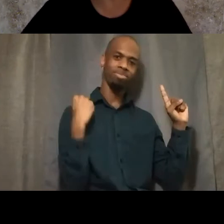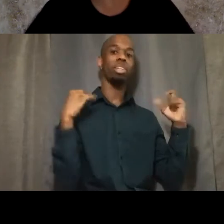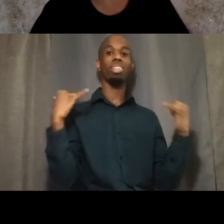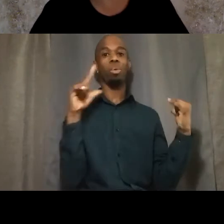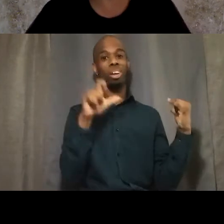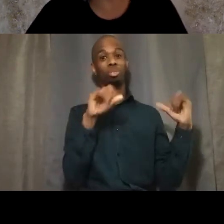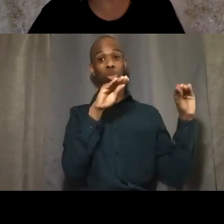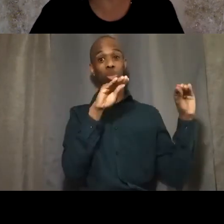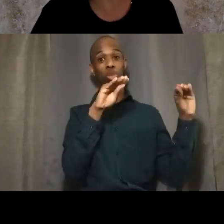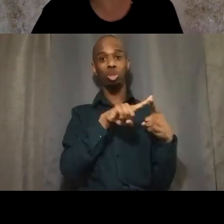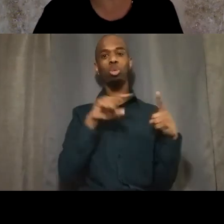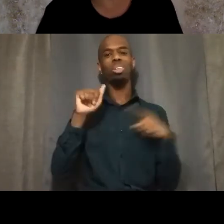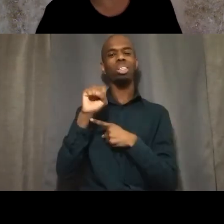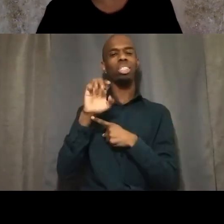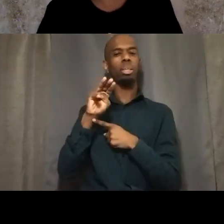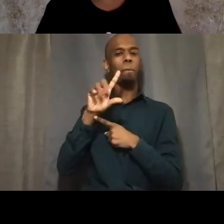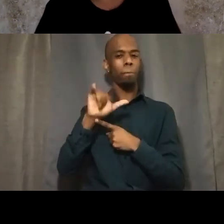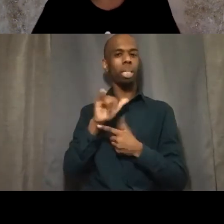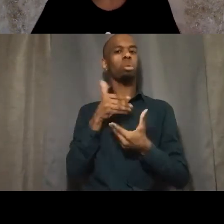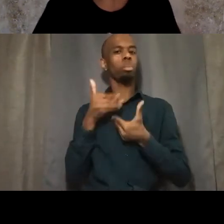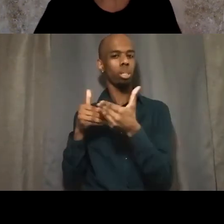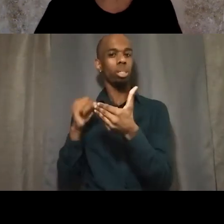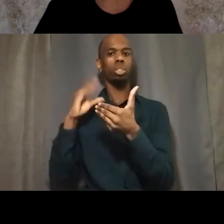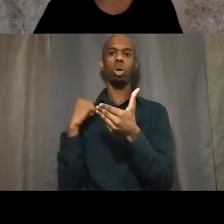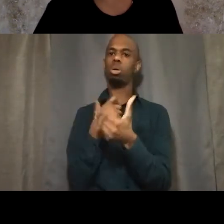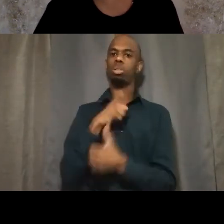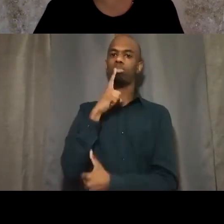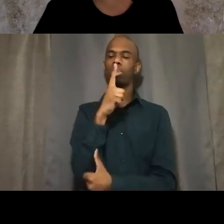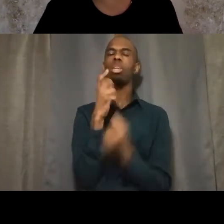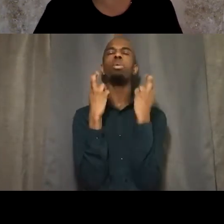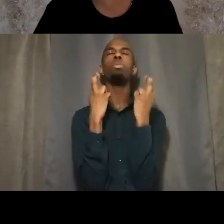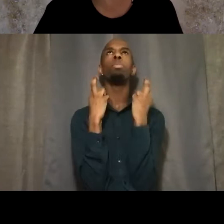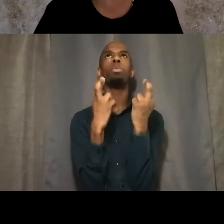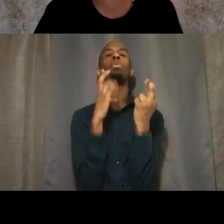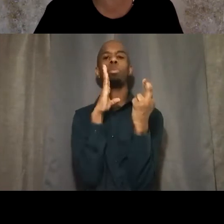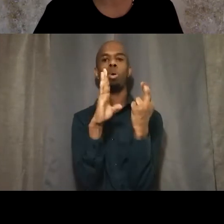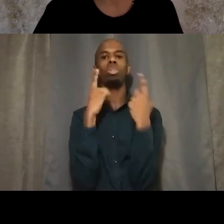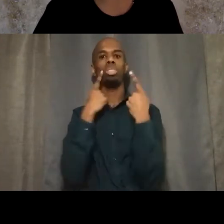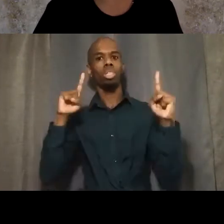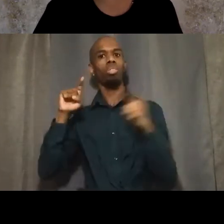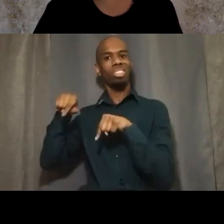that we're gonna get this bill passed again. This bill is a bill that brings California in line